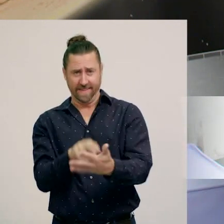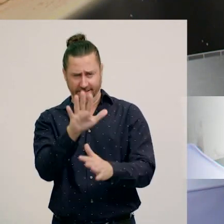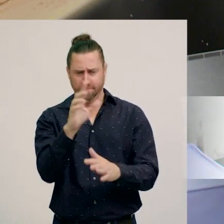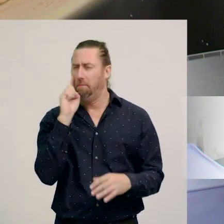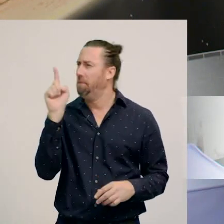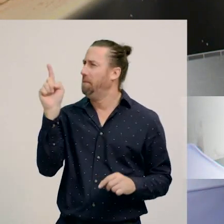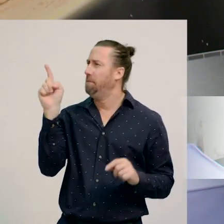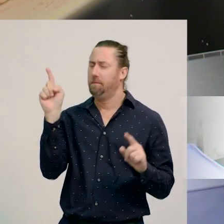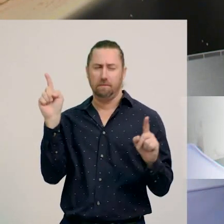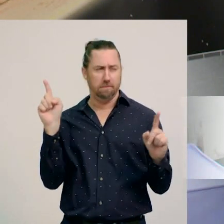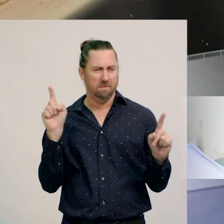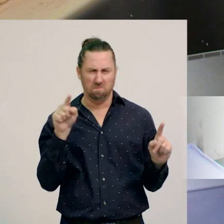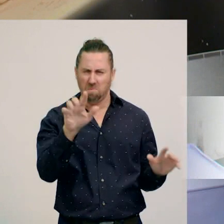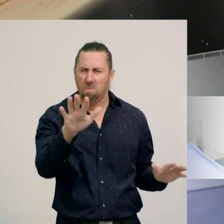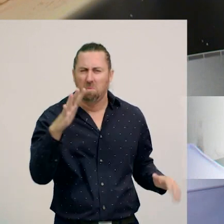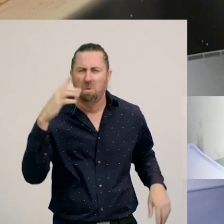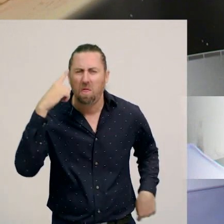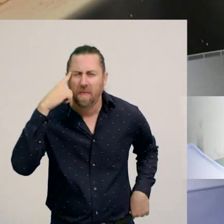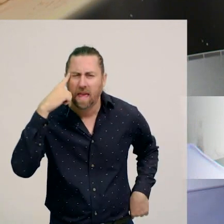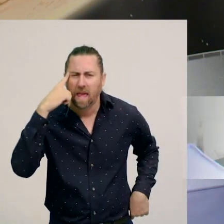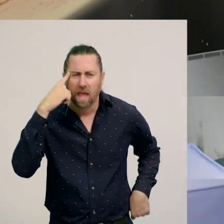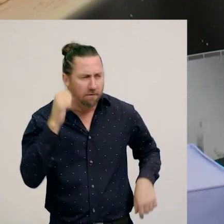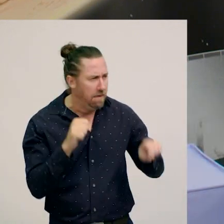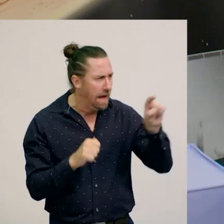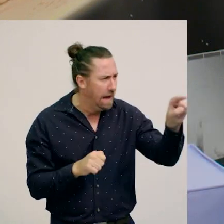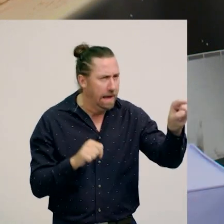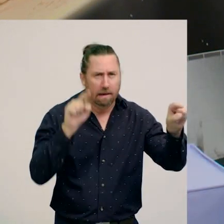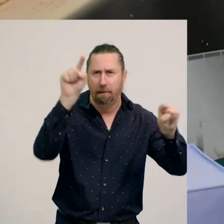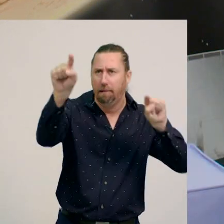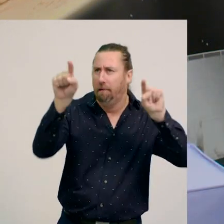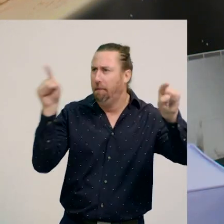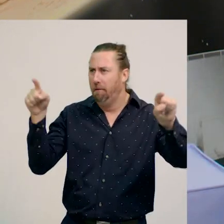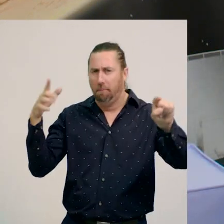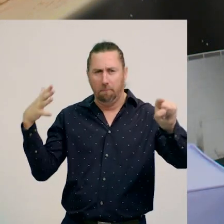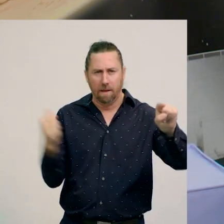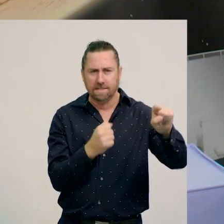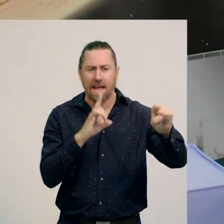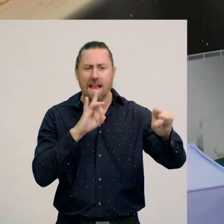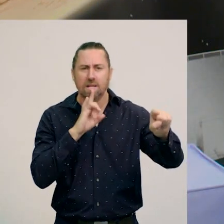Take some time to think about all the devices in the room that need electricity to operate.